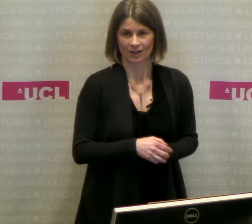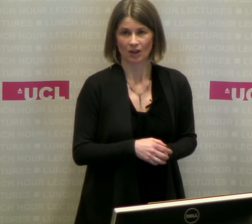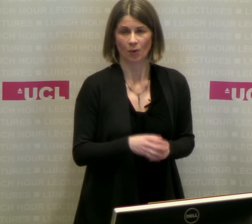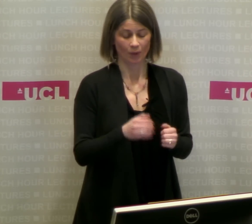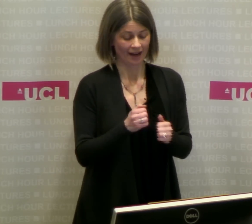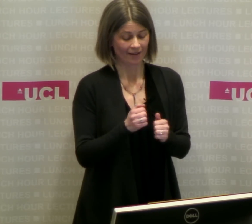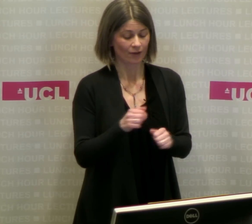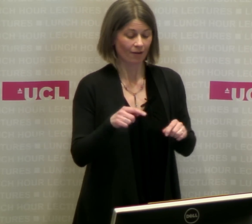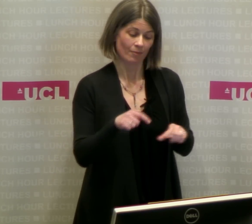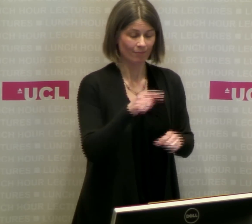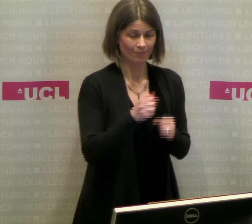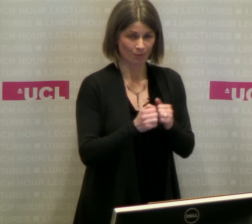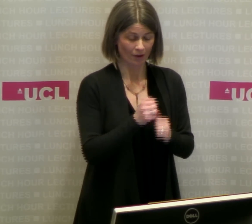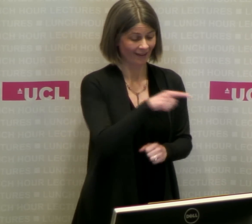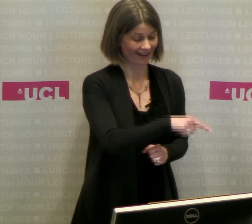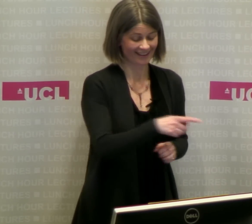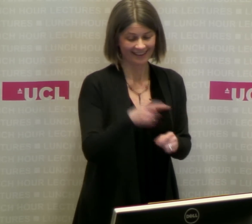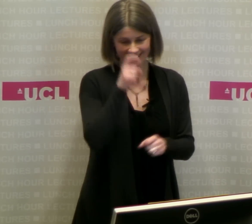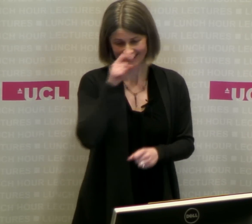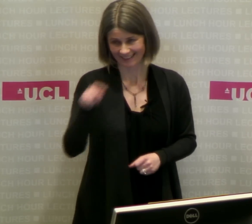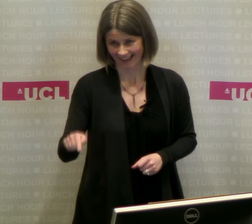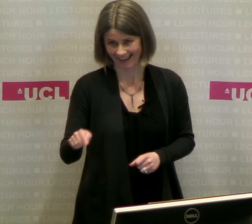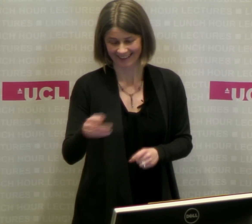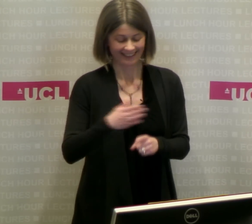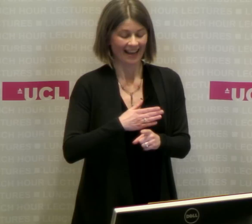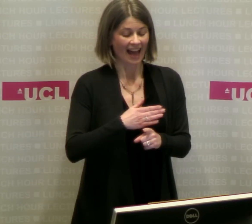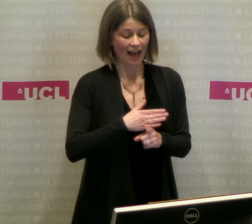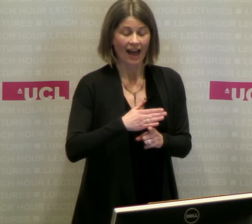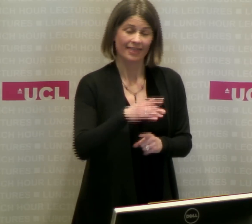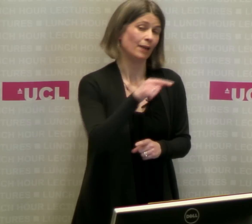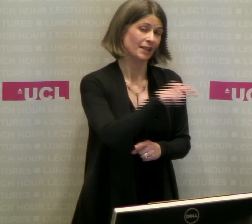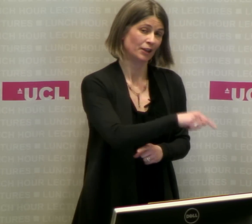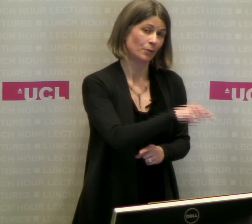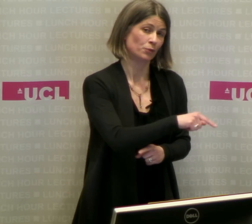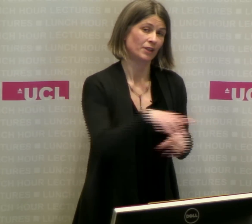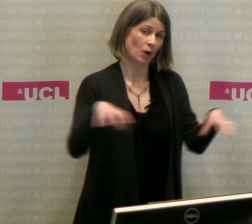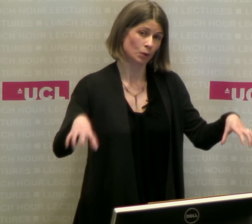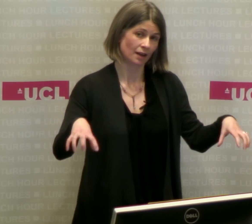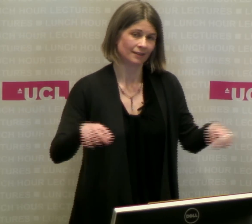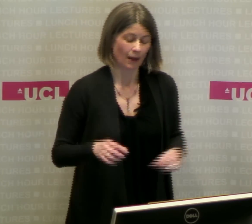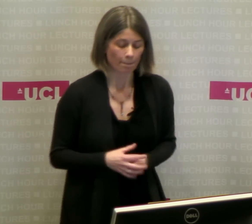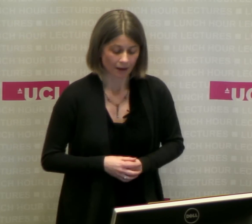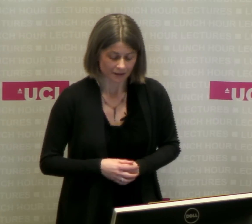So we have the brother here and the sister here, and I'm telling you which one is older,